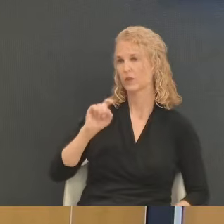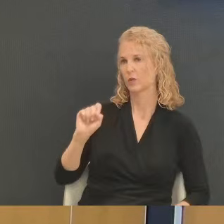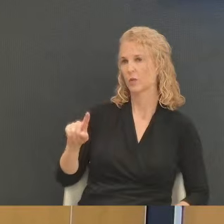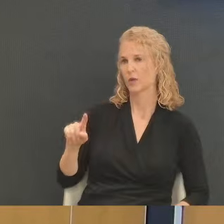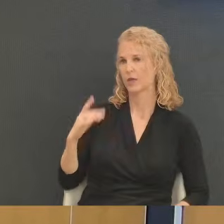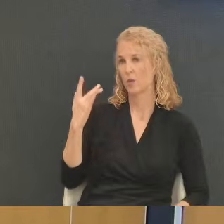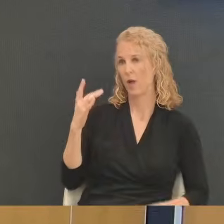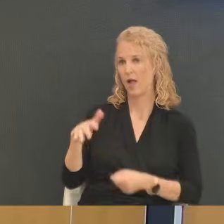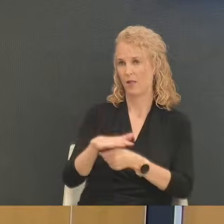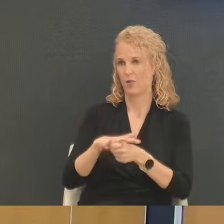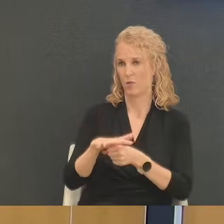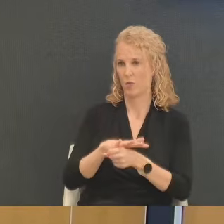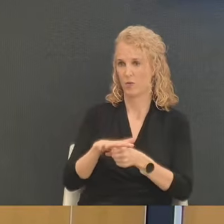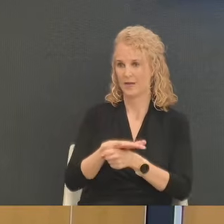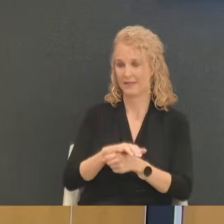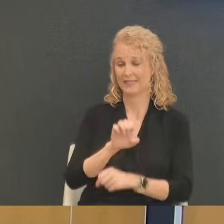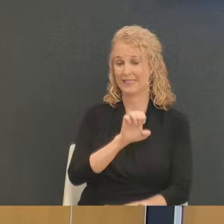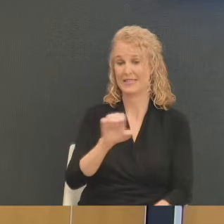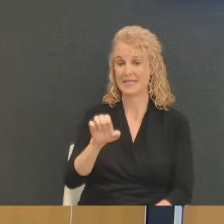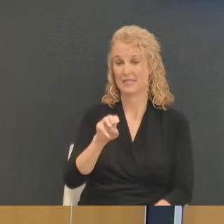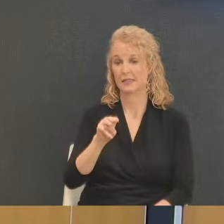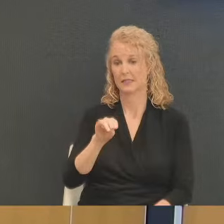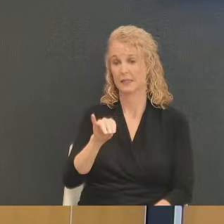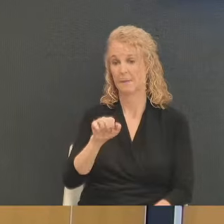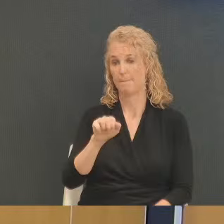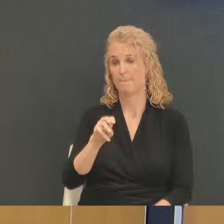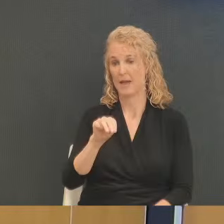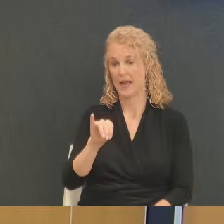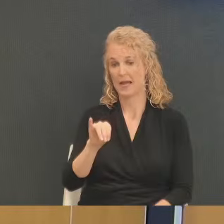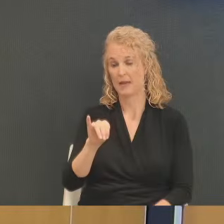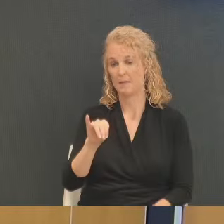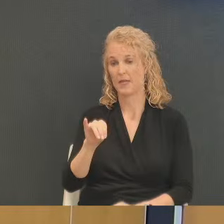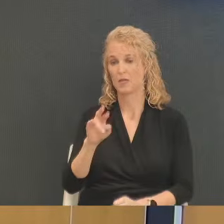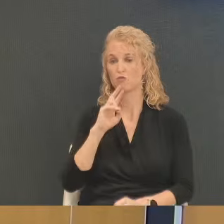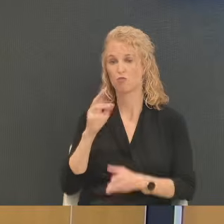location of this on East Miami River Road is this near the safety complex